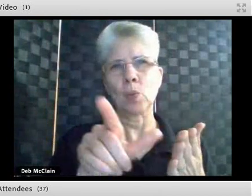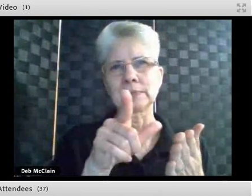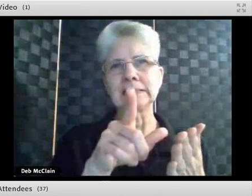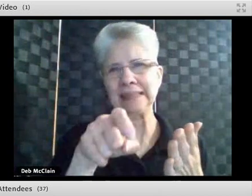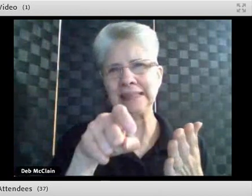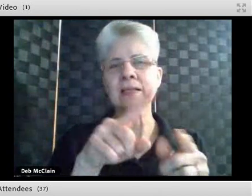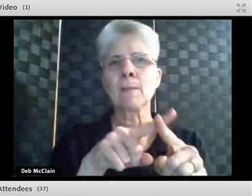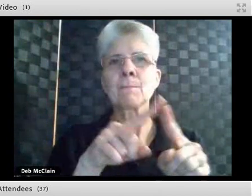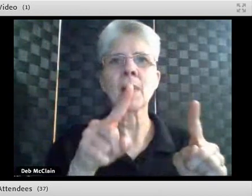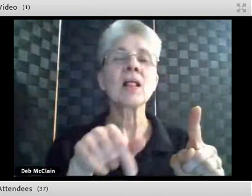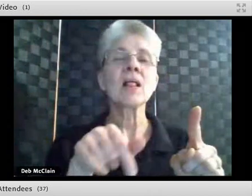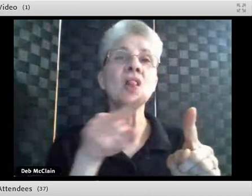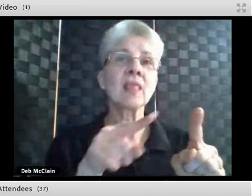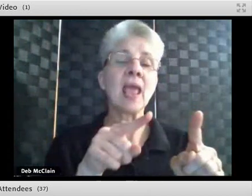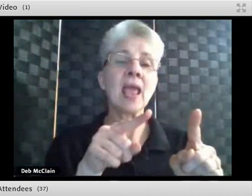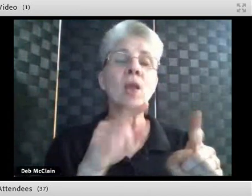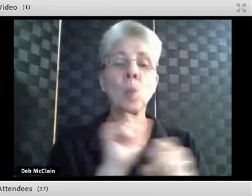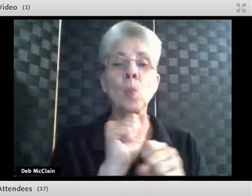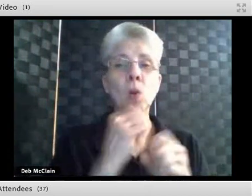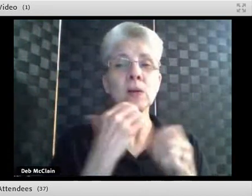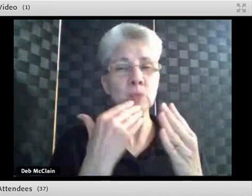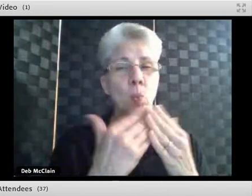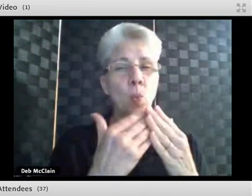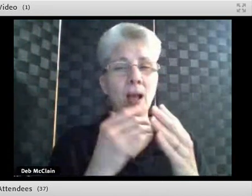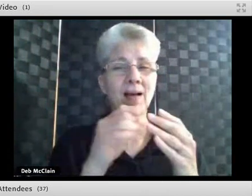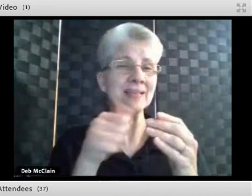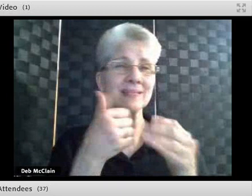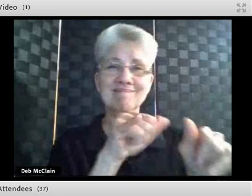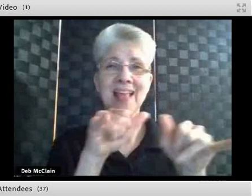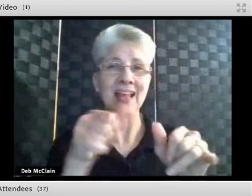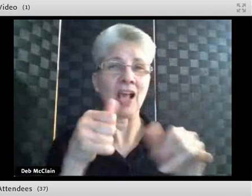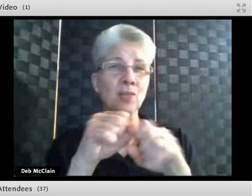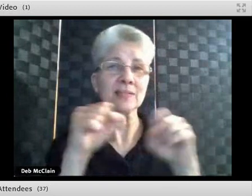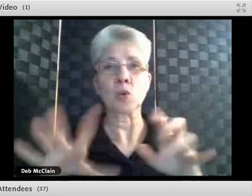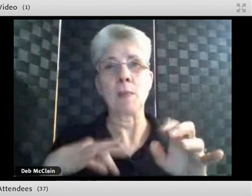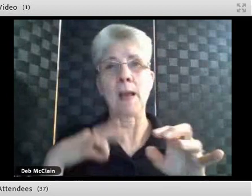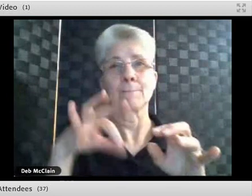but they work just as well as any other system you might pay for through a vendor,